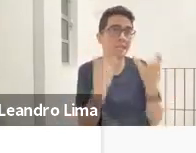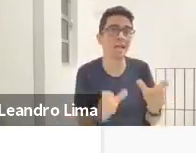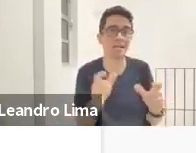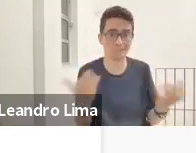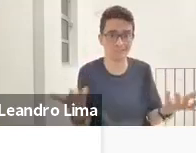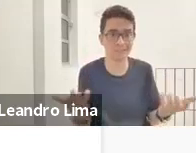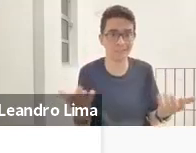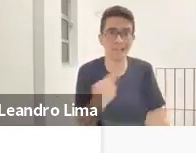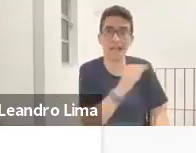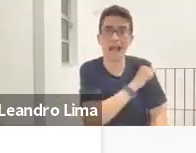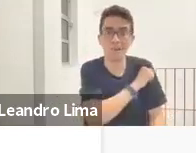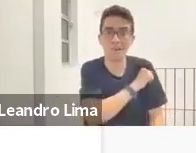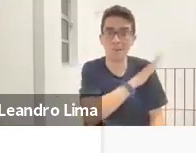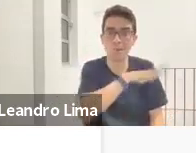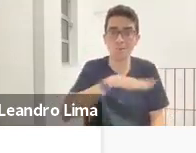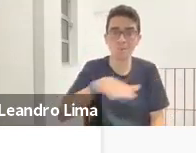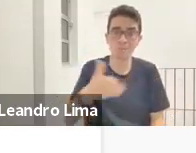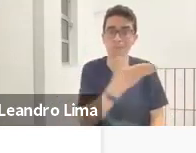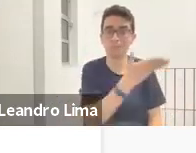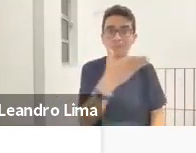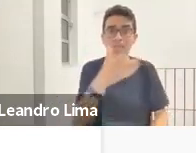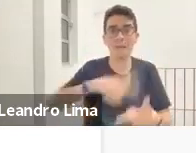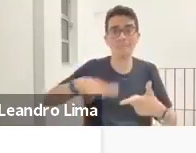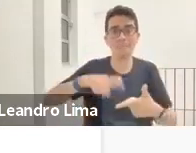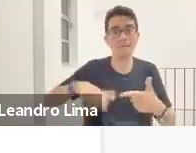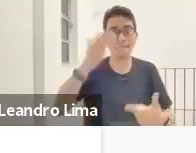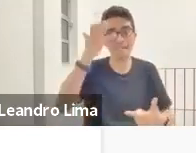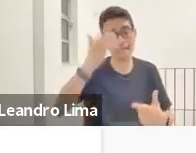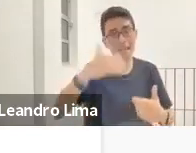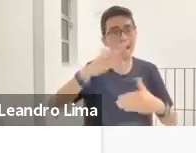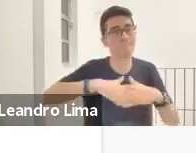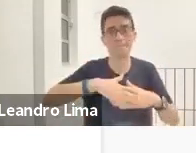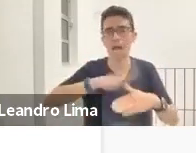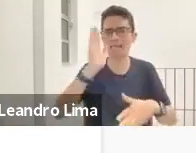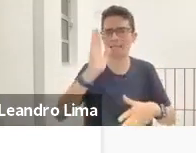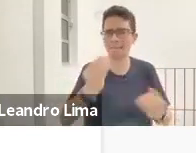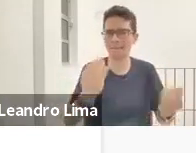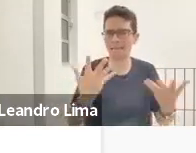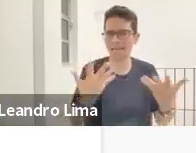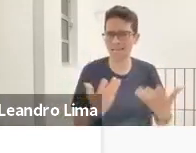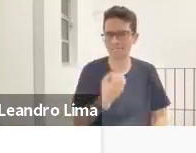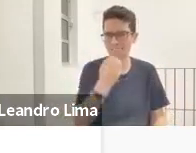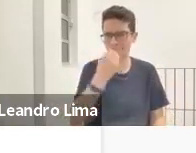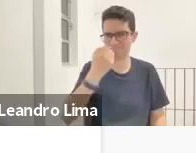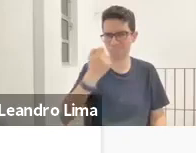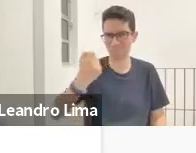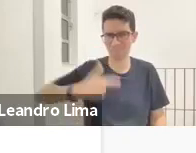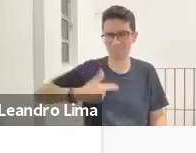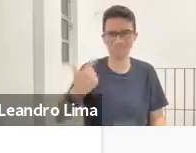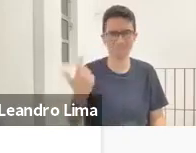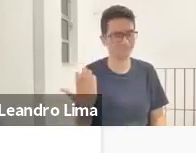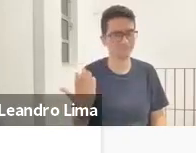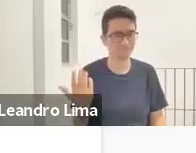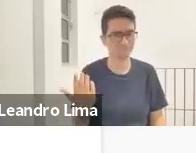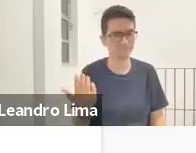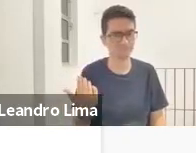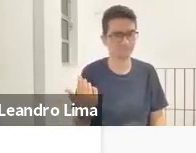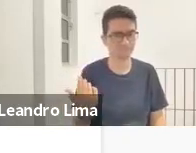critical inquiry and criticize. us. But I, the But I the first part of the